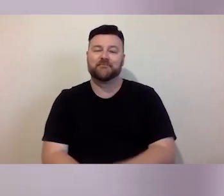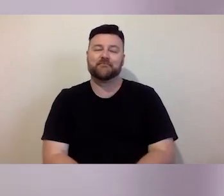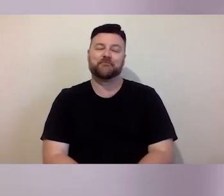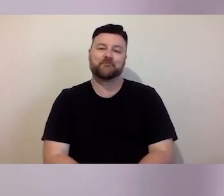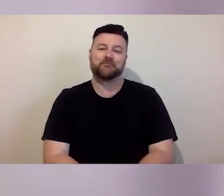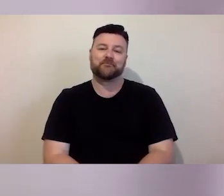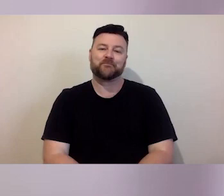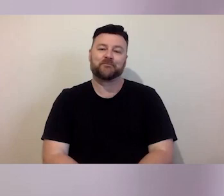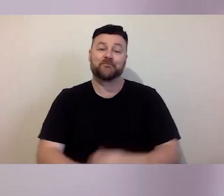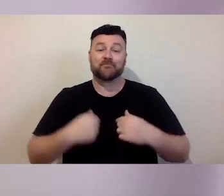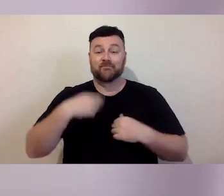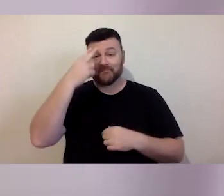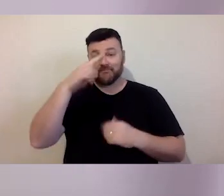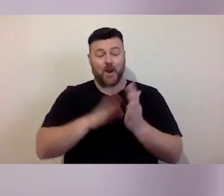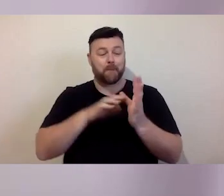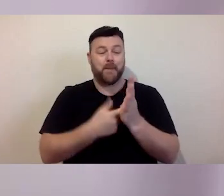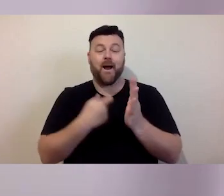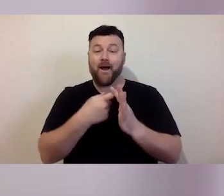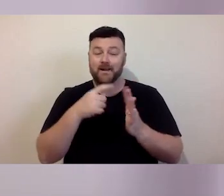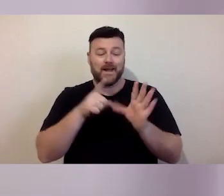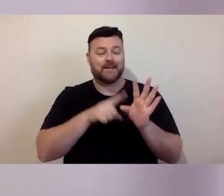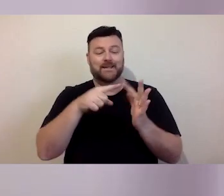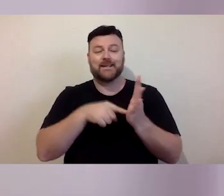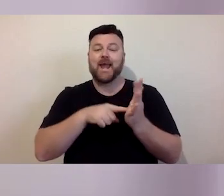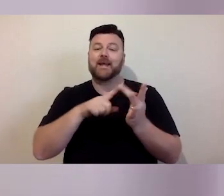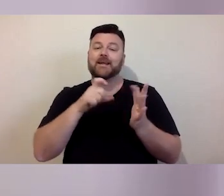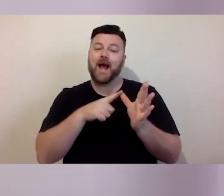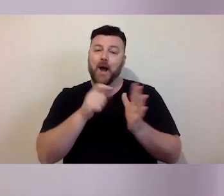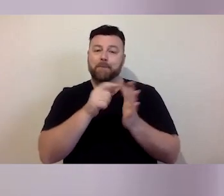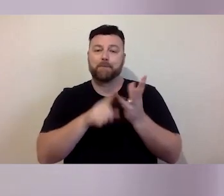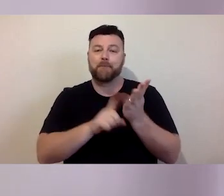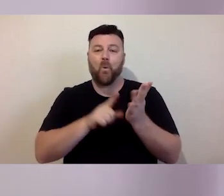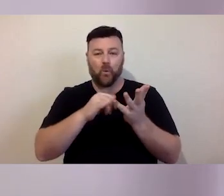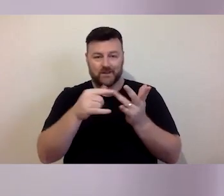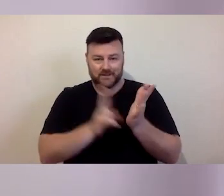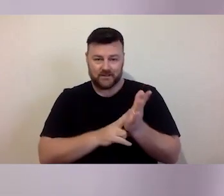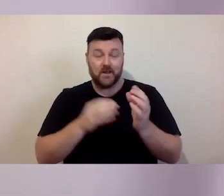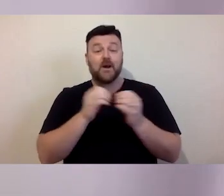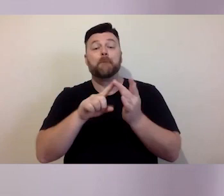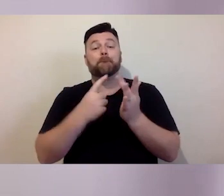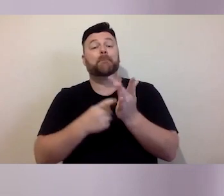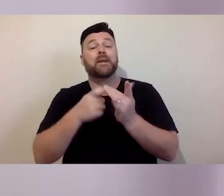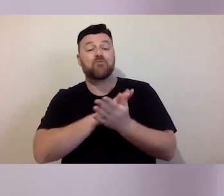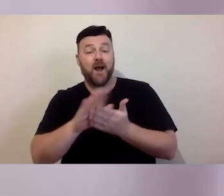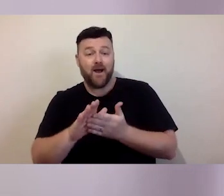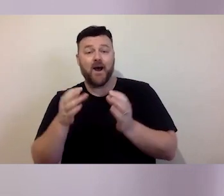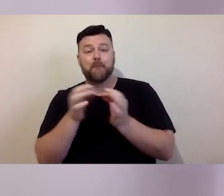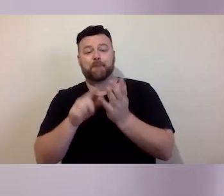My name is Mark Yettica-Paulson. I am from the Birrah, Bundjalung and Gamilaroi peoples of this land.